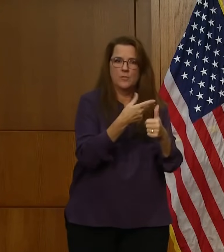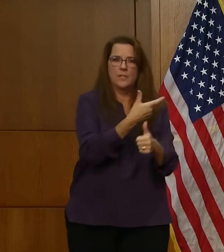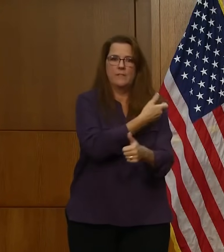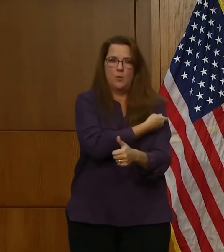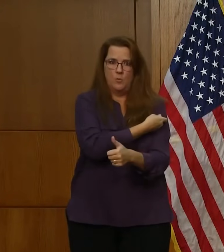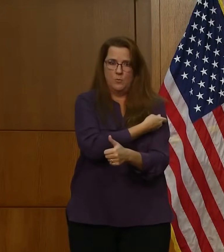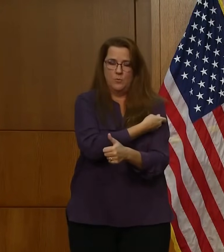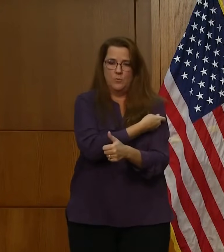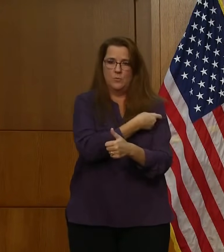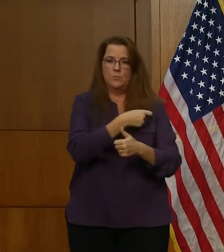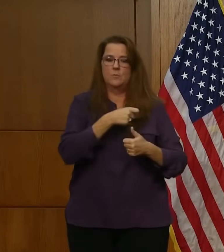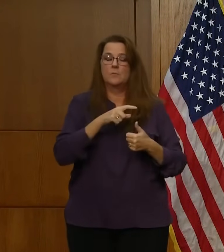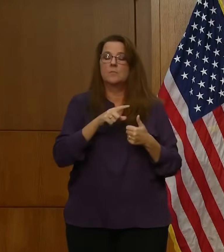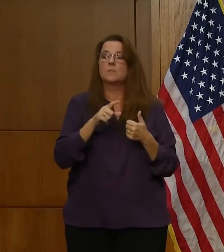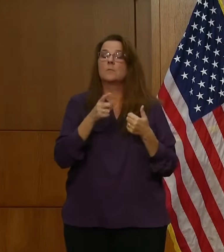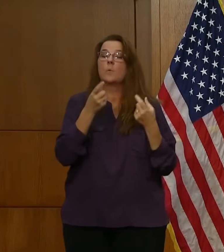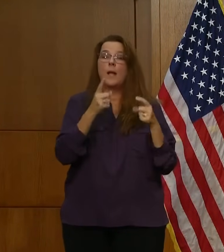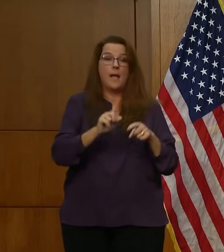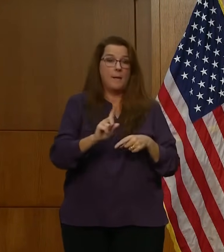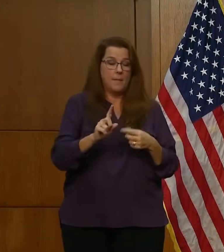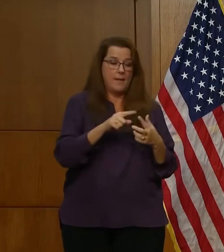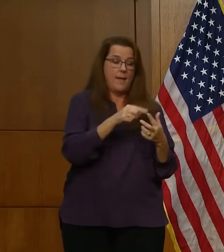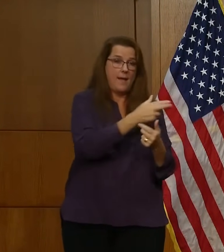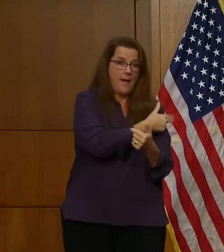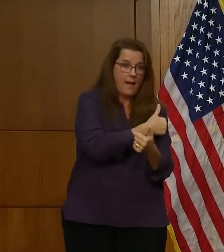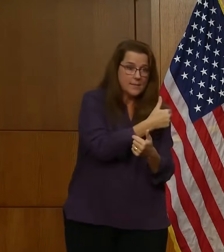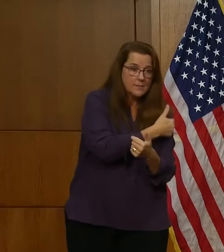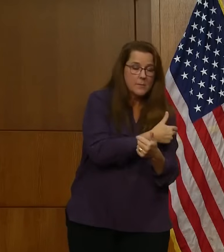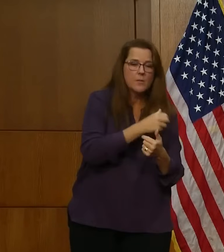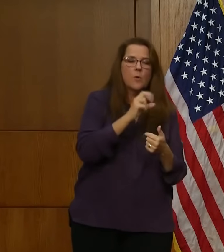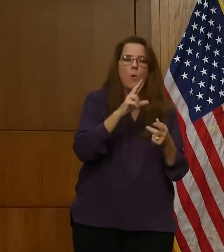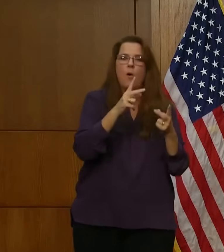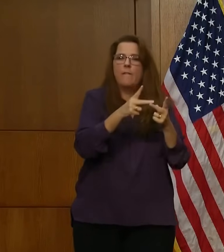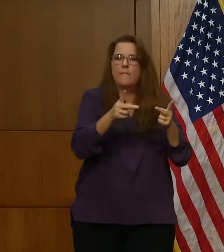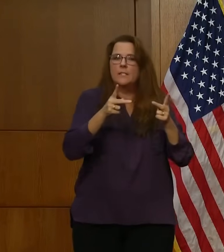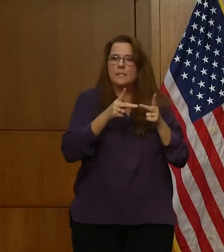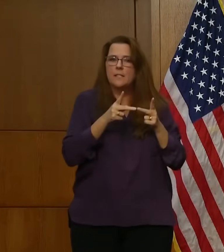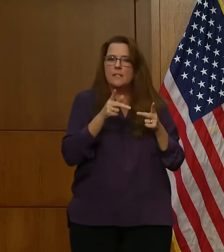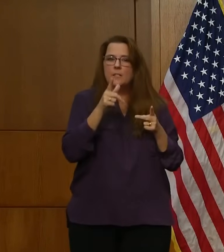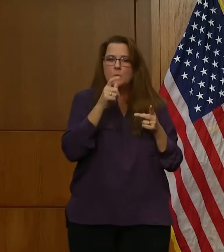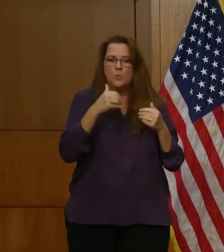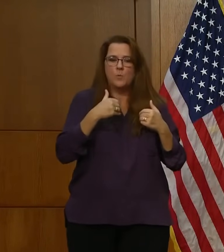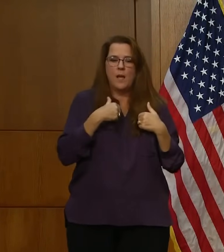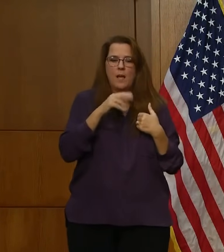70,000 INDIVIDUALS TO GET THEIR FIRST DOSE OF THE VACCINE.